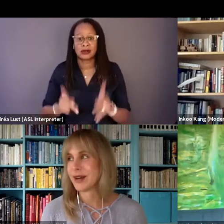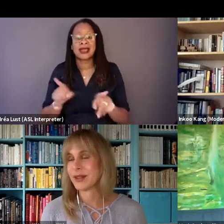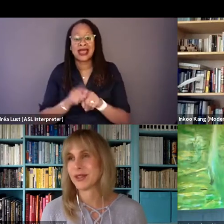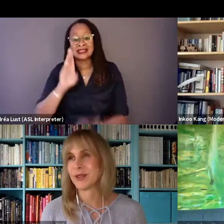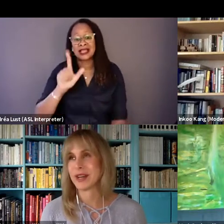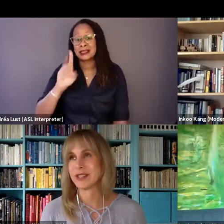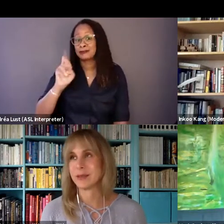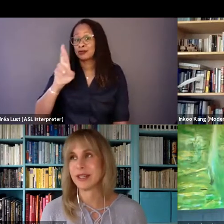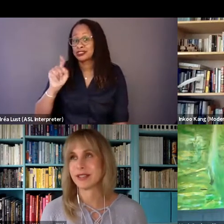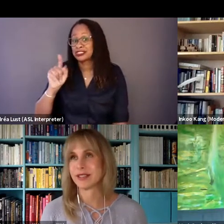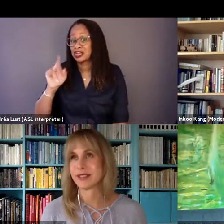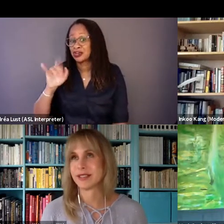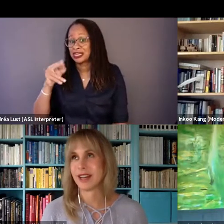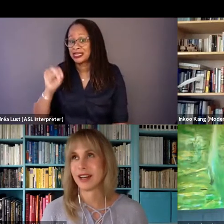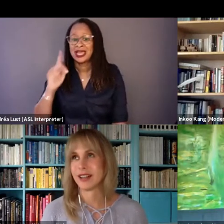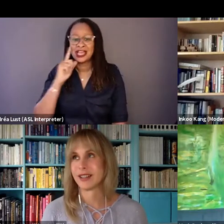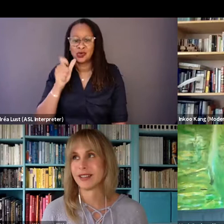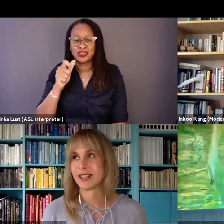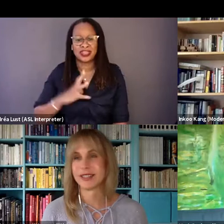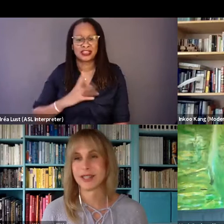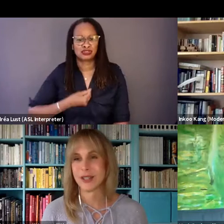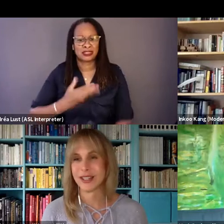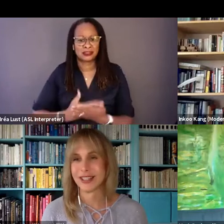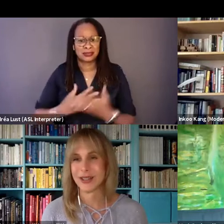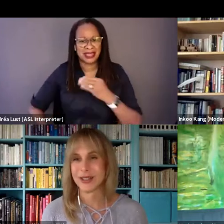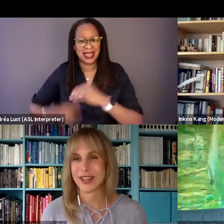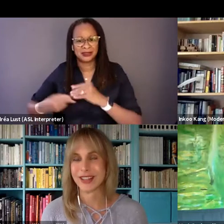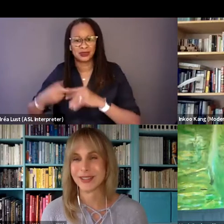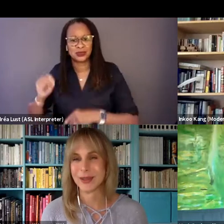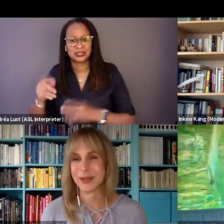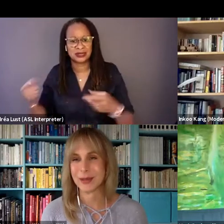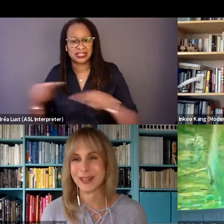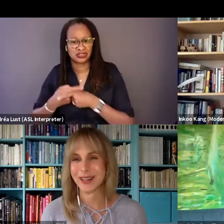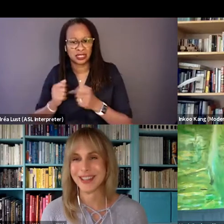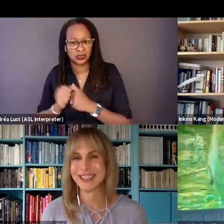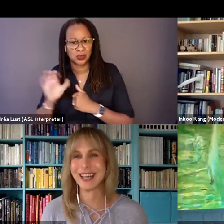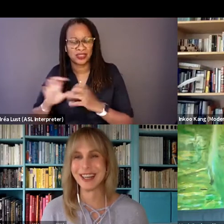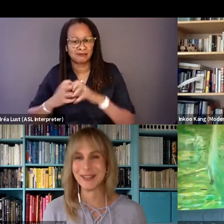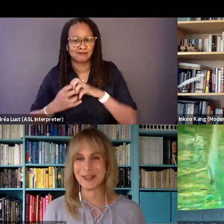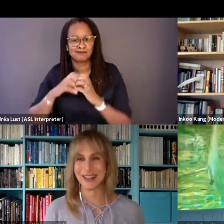I don't think the trans piece necessarily intersects with libertarianism.